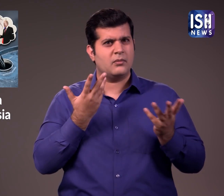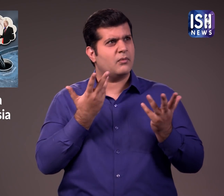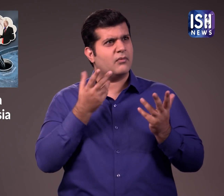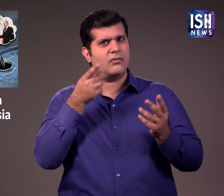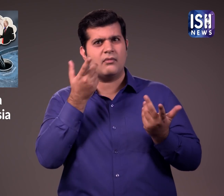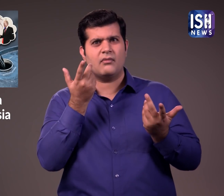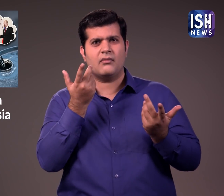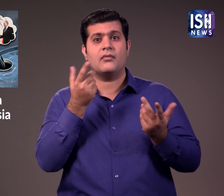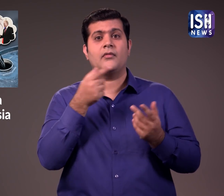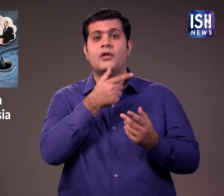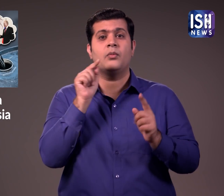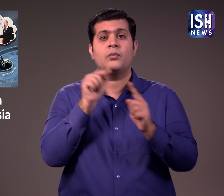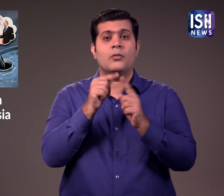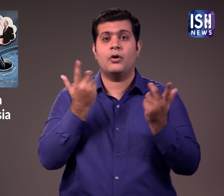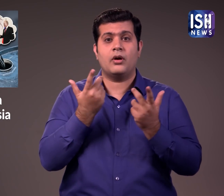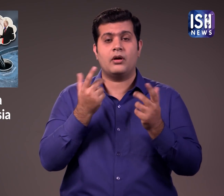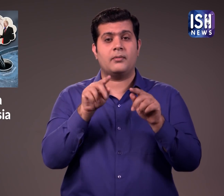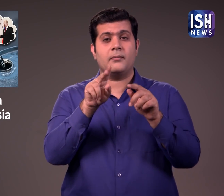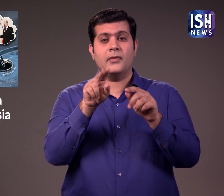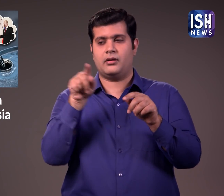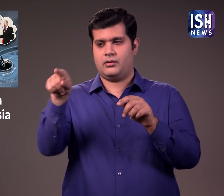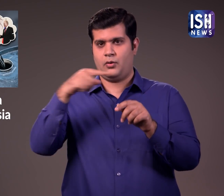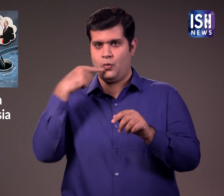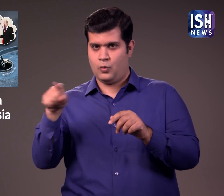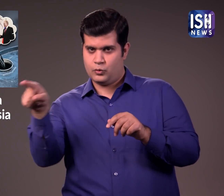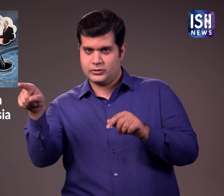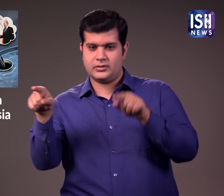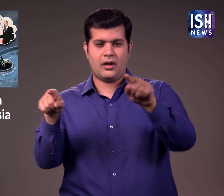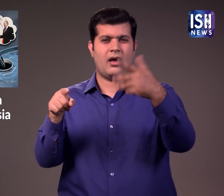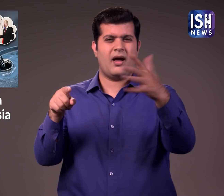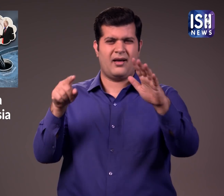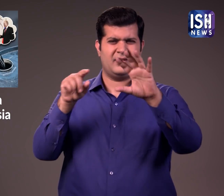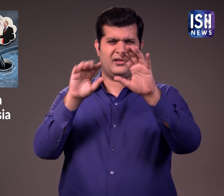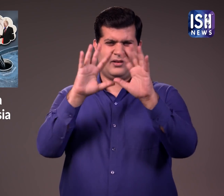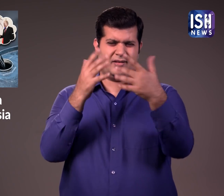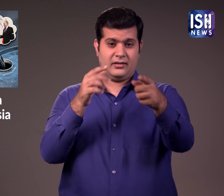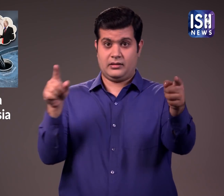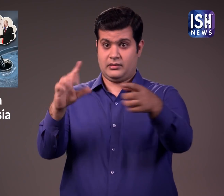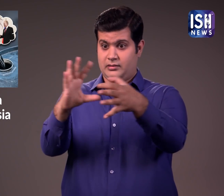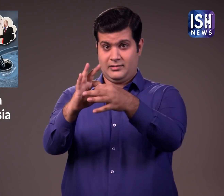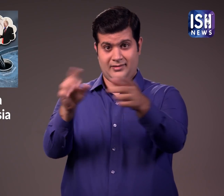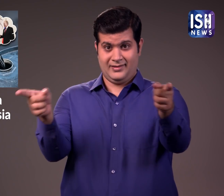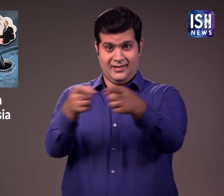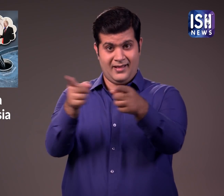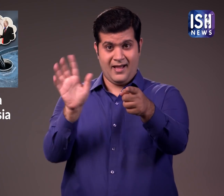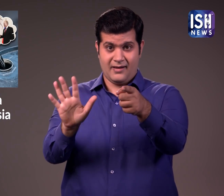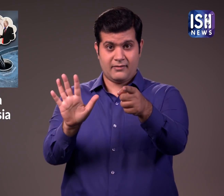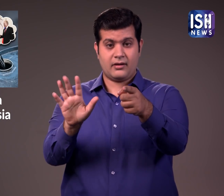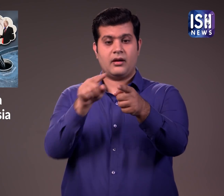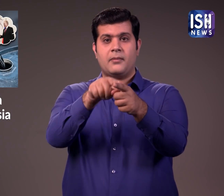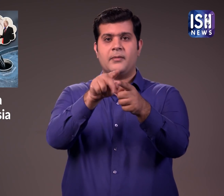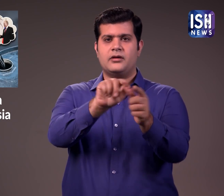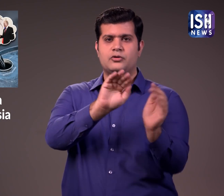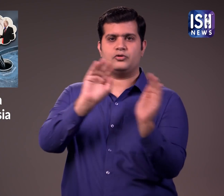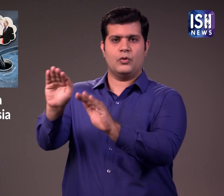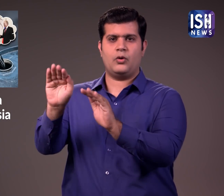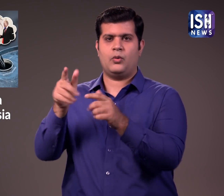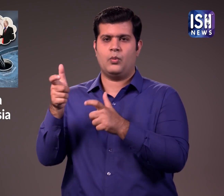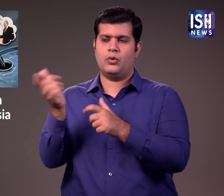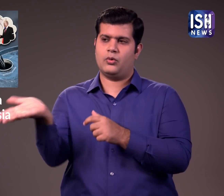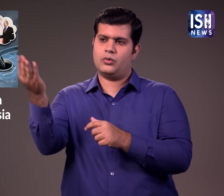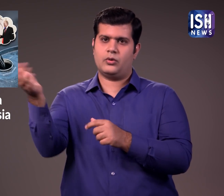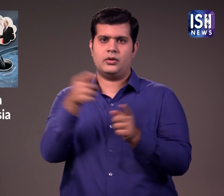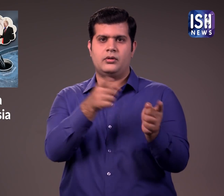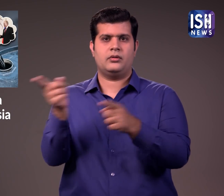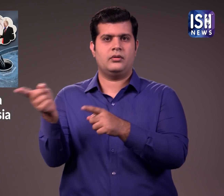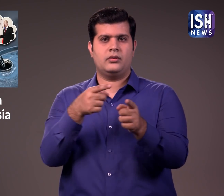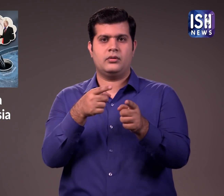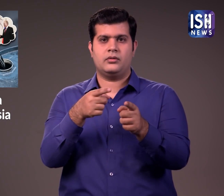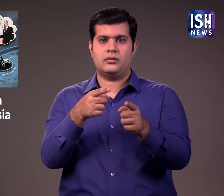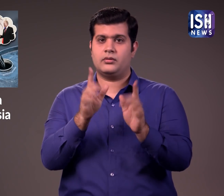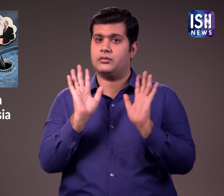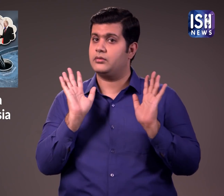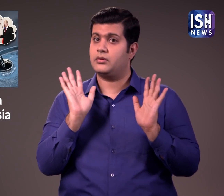The US had said that if anyone does business with Russia, it would mean they are also supporting the war.